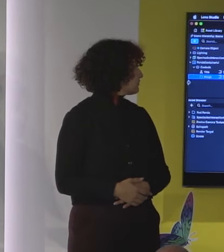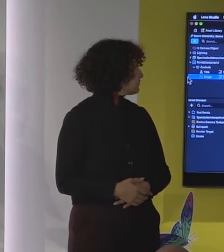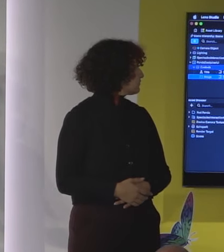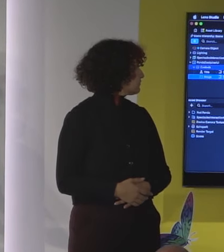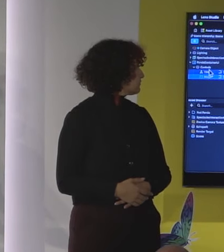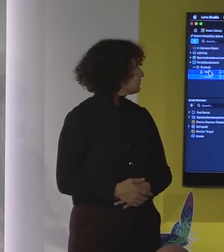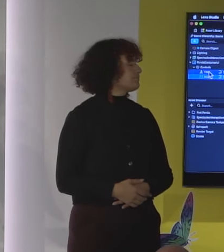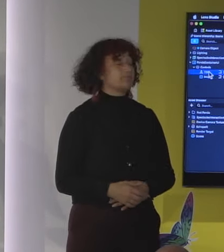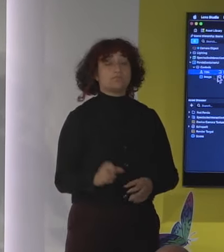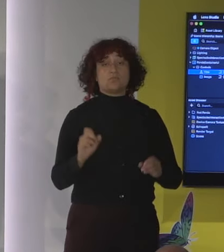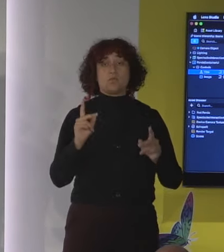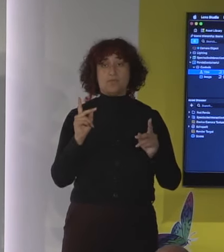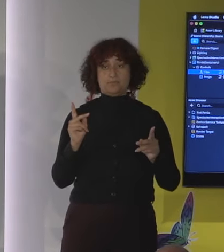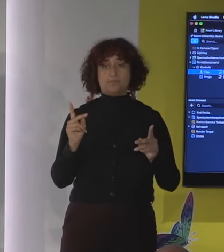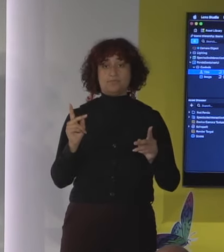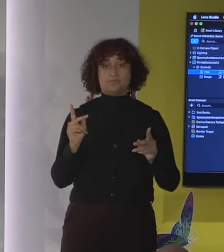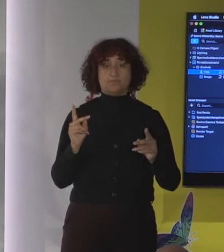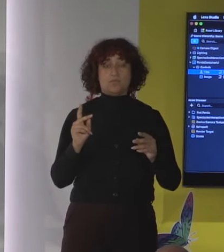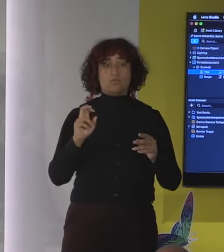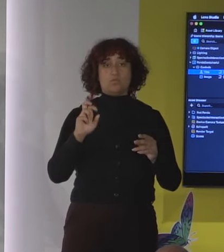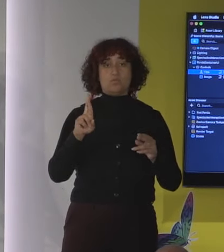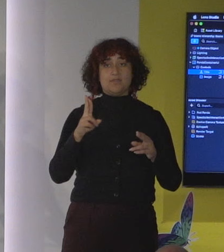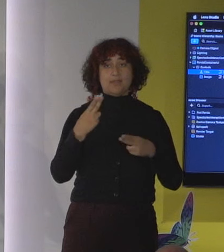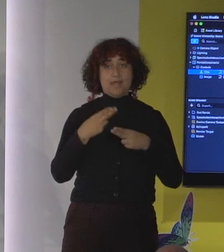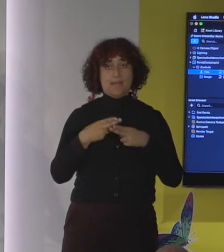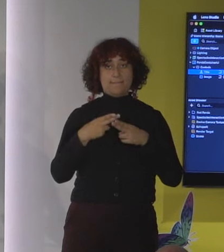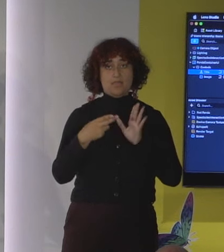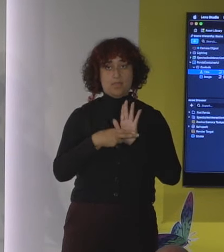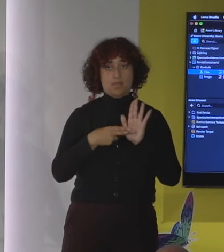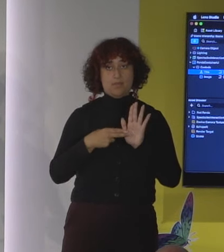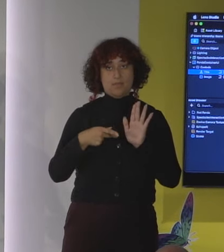So, let's rename the label here, panda creator.